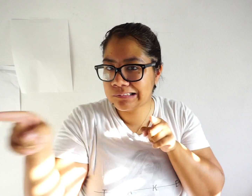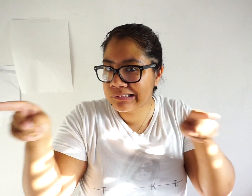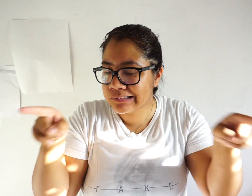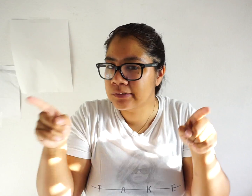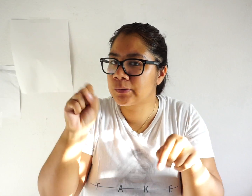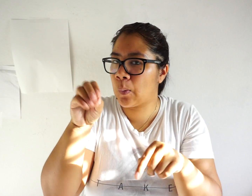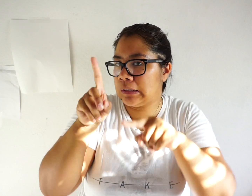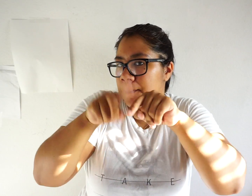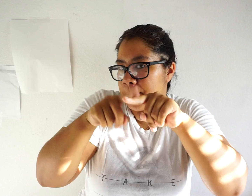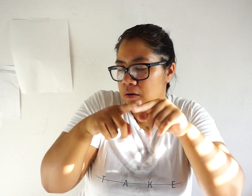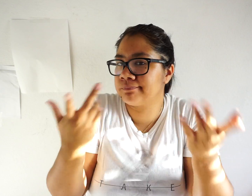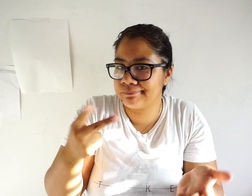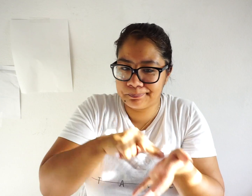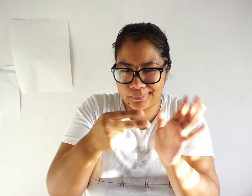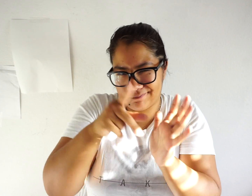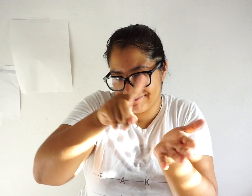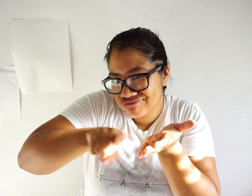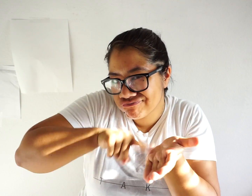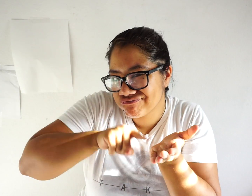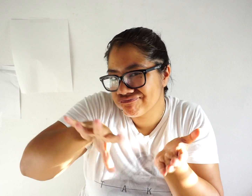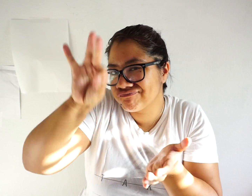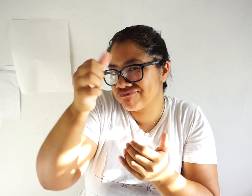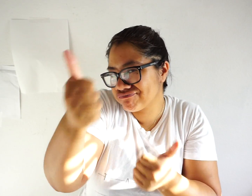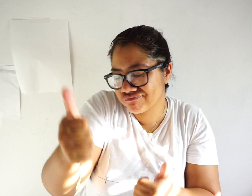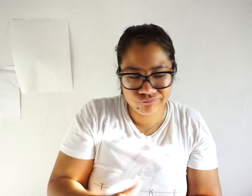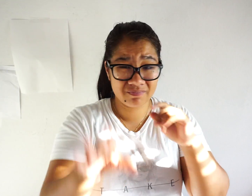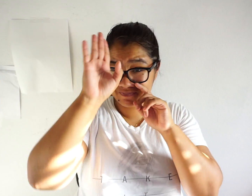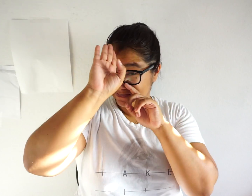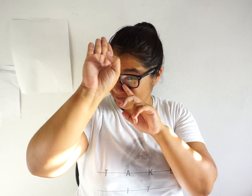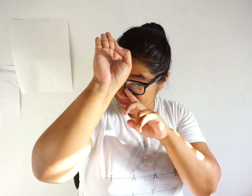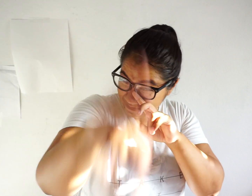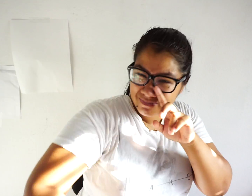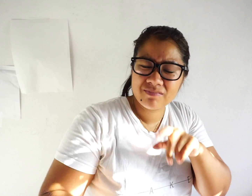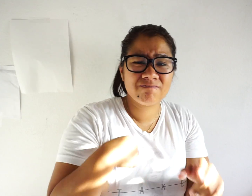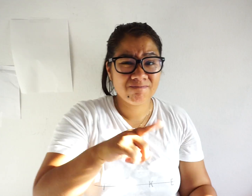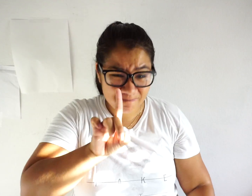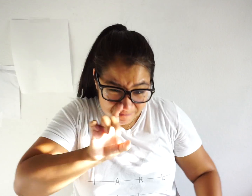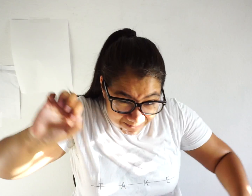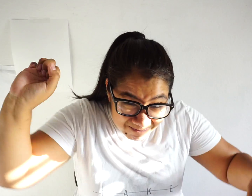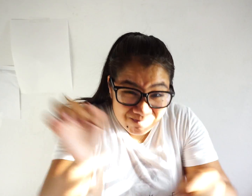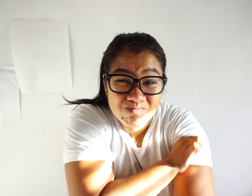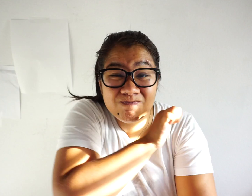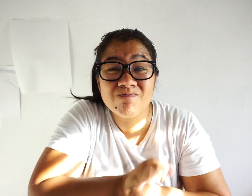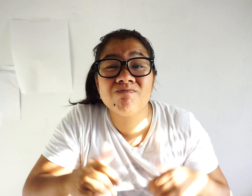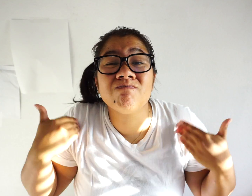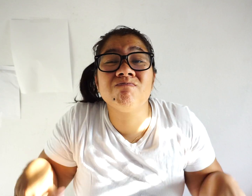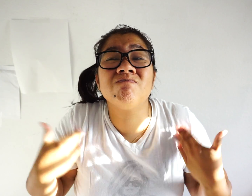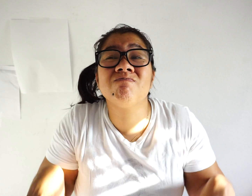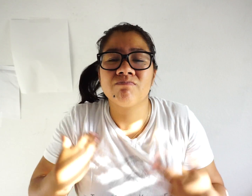So there are two ways. It depends So you will have to research and find that information Did you know....?!